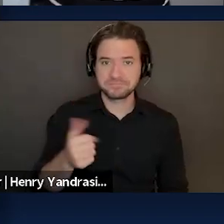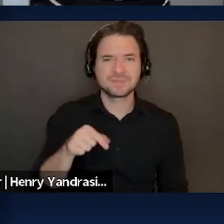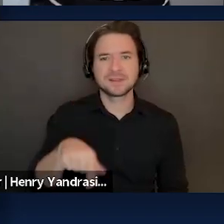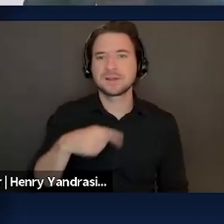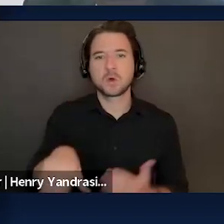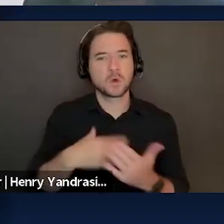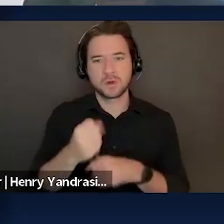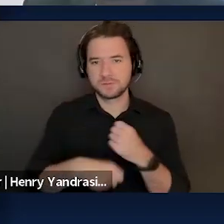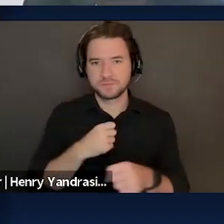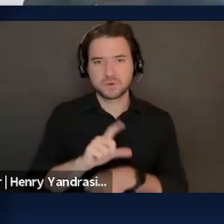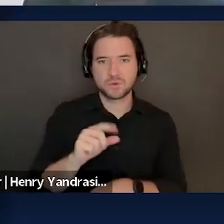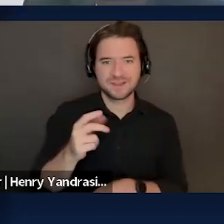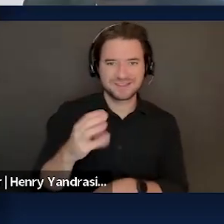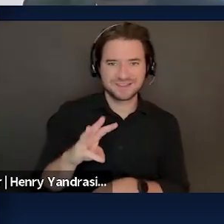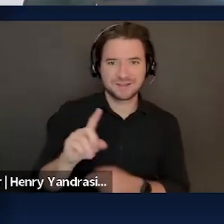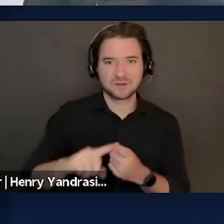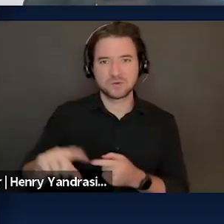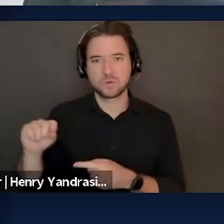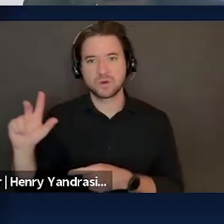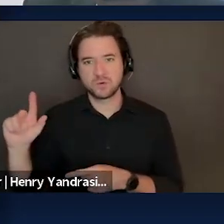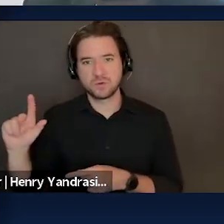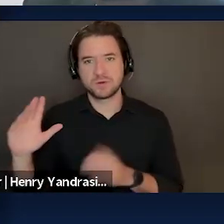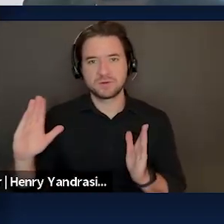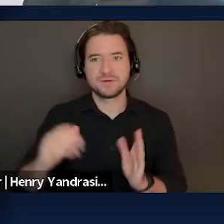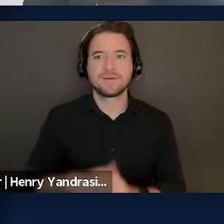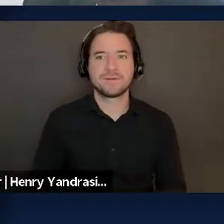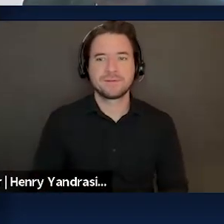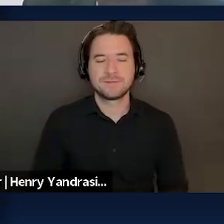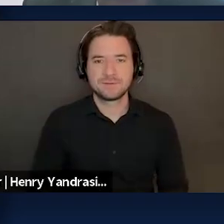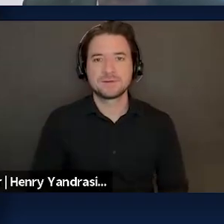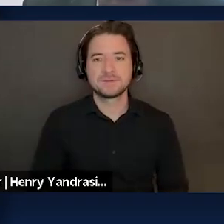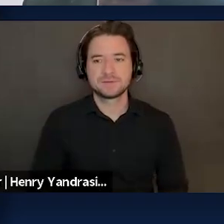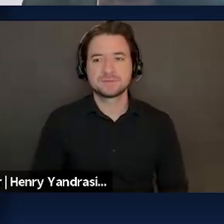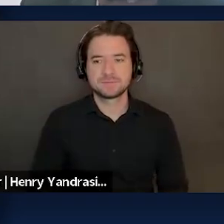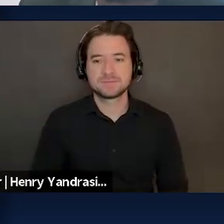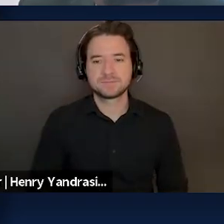per year.